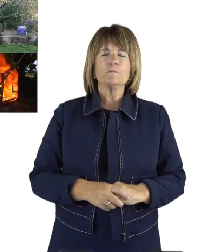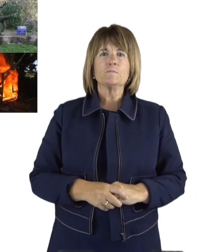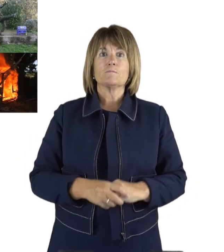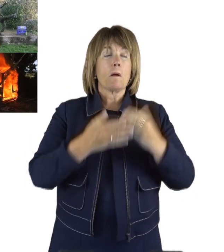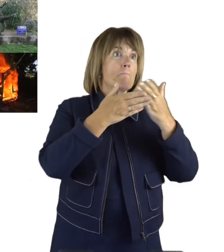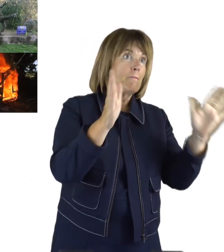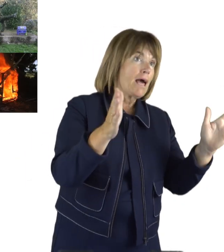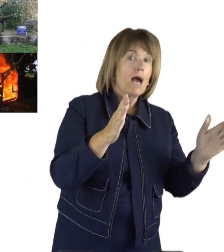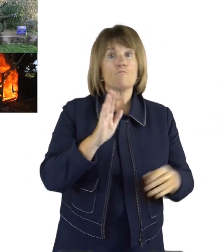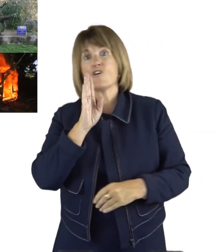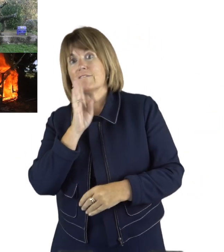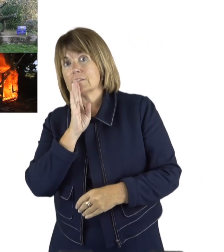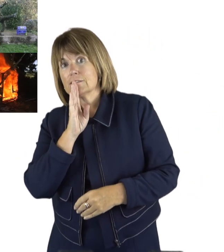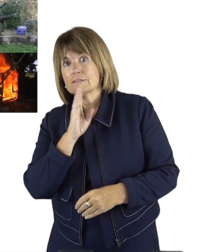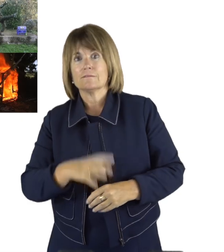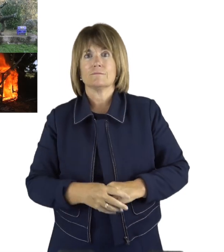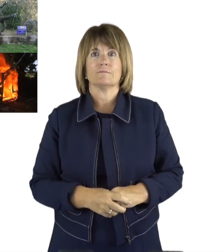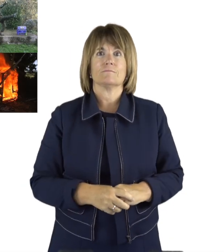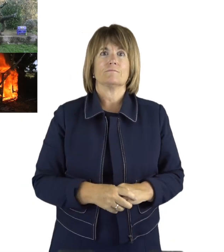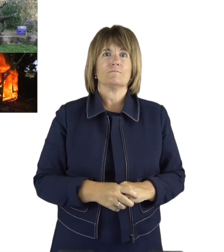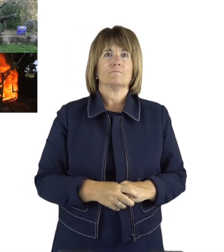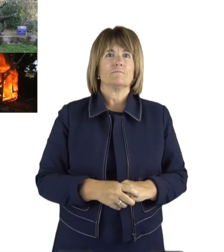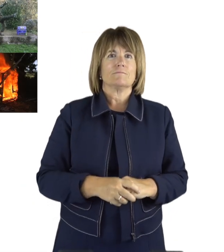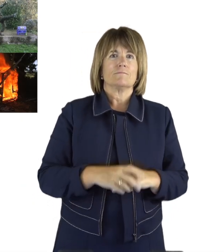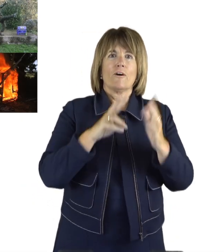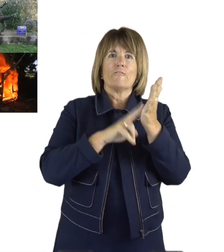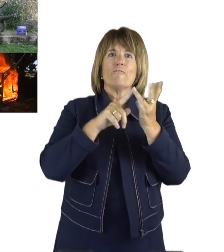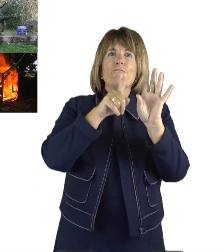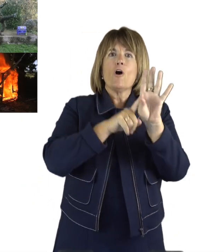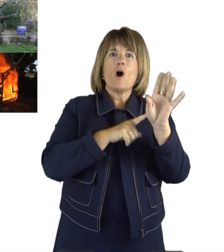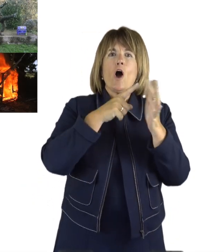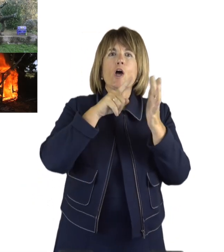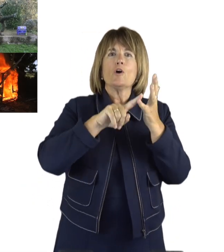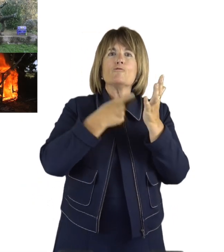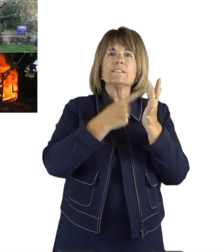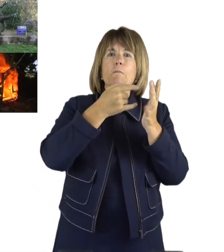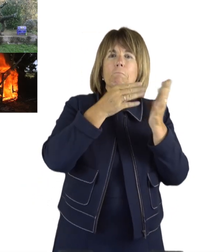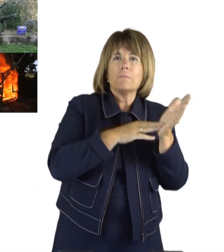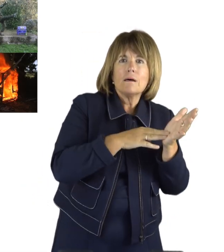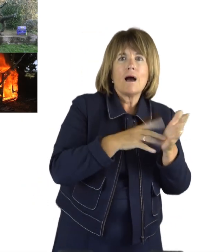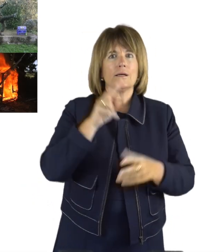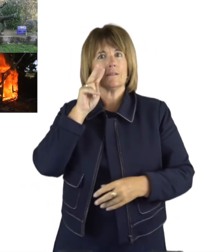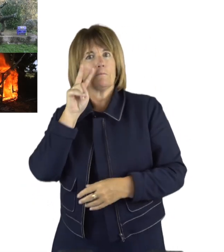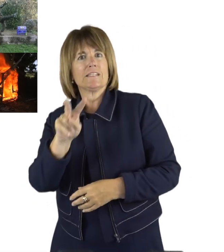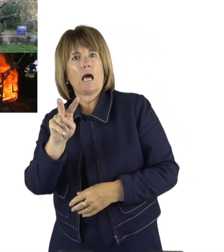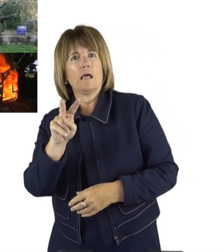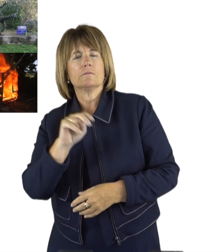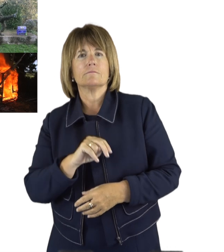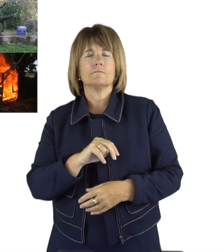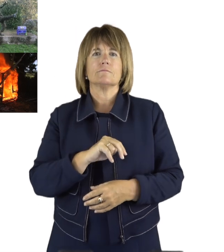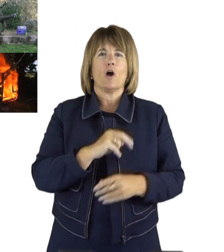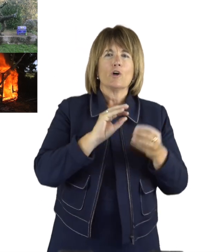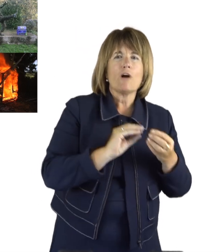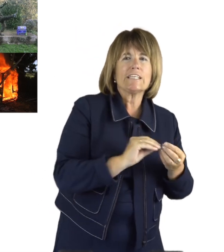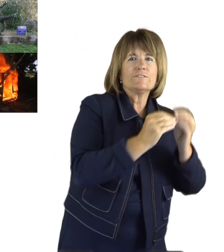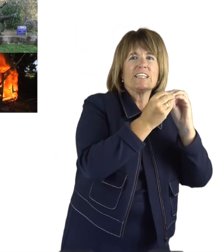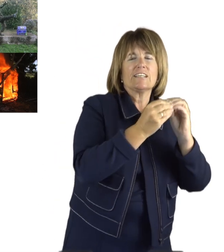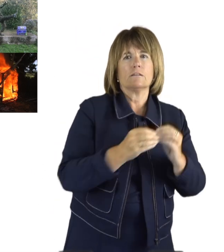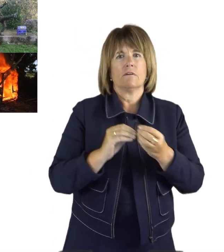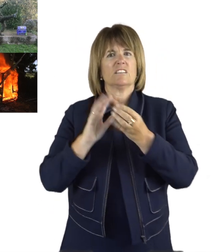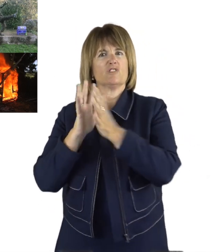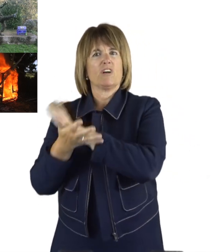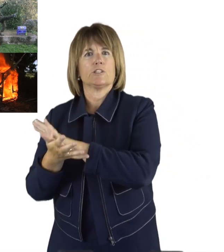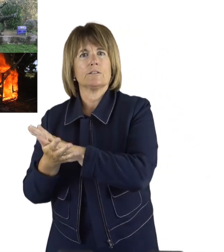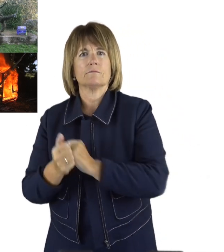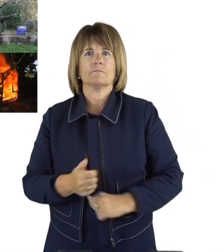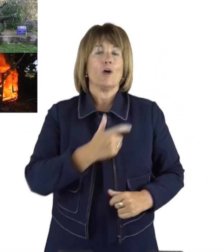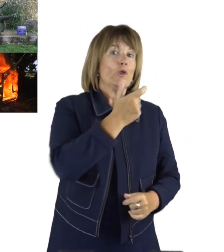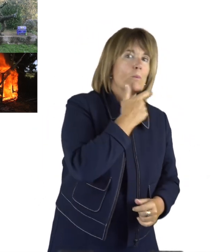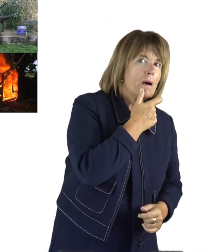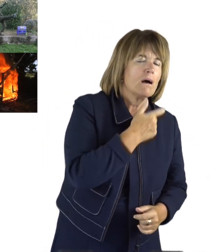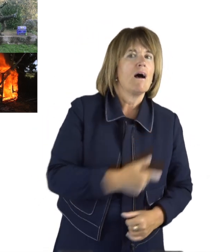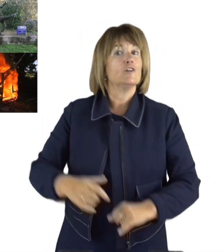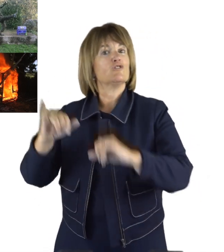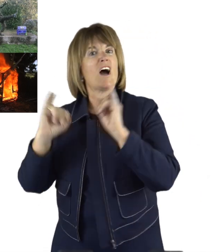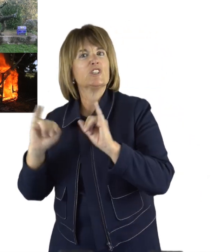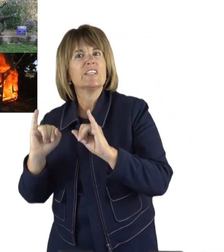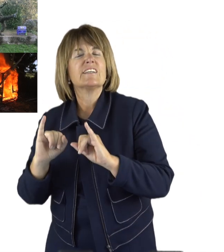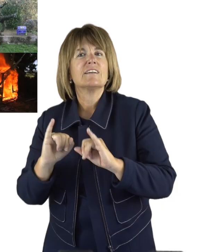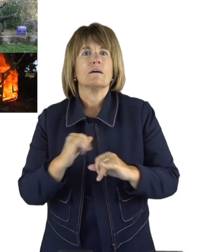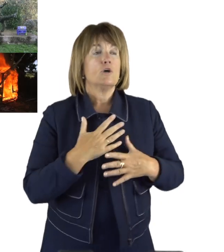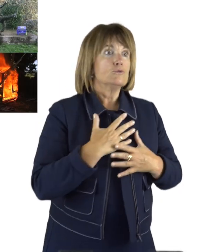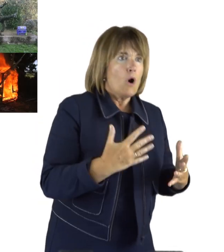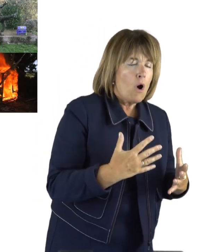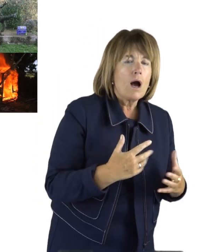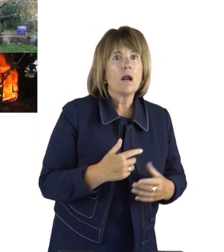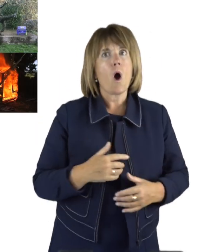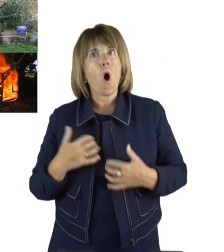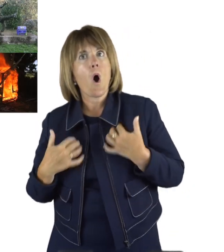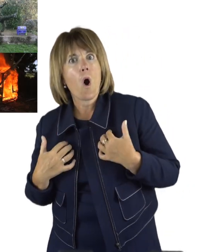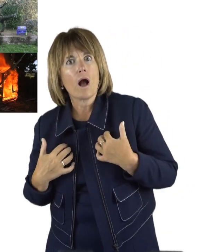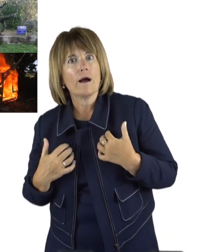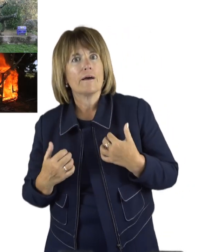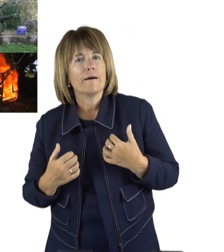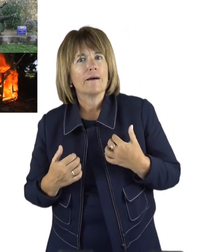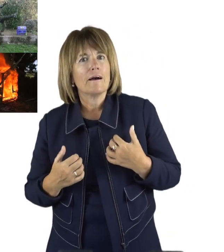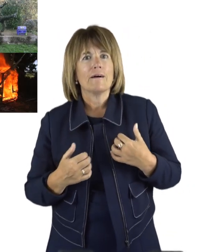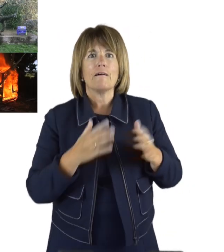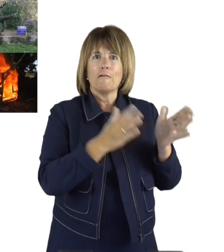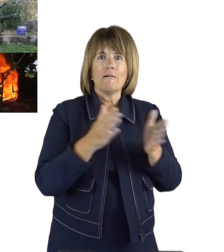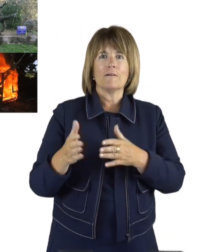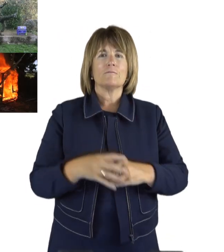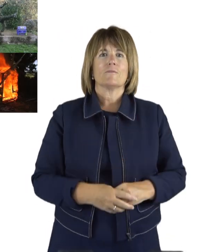Public and Private. Voyeurism and Spectacle. Creativity and Destruction. Humour and Tragedy. Shock and Awe.